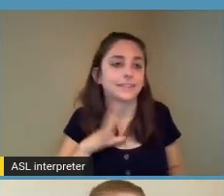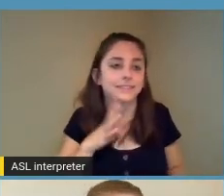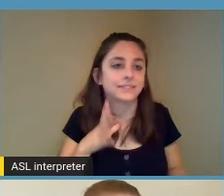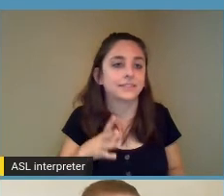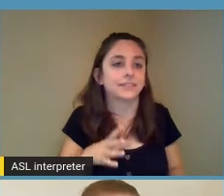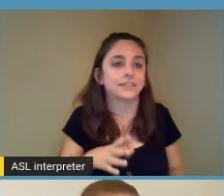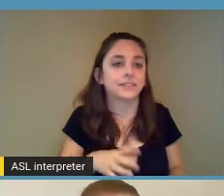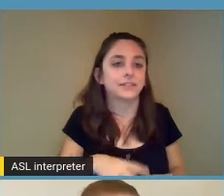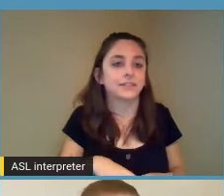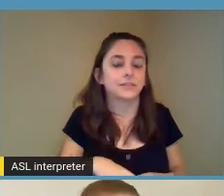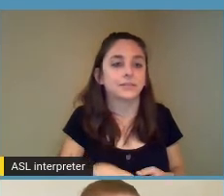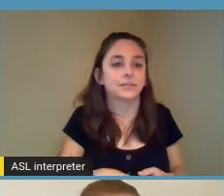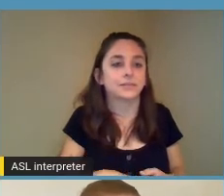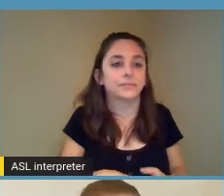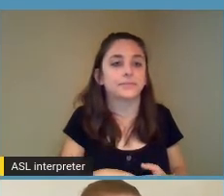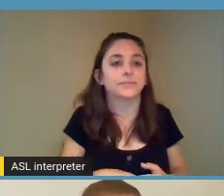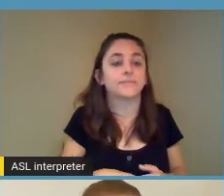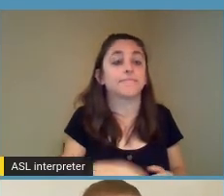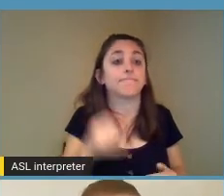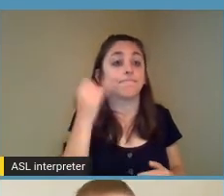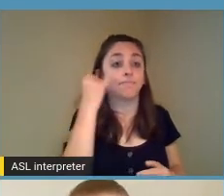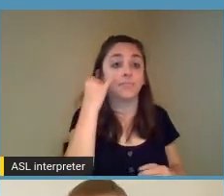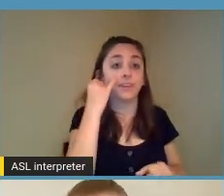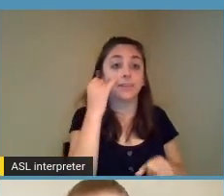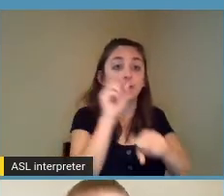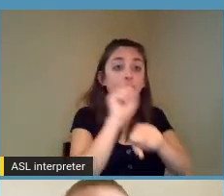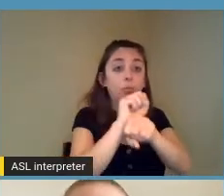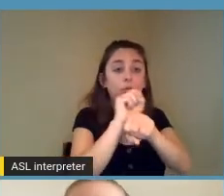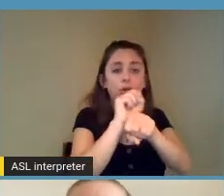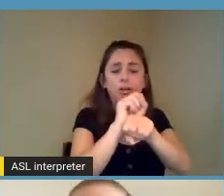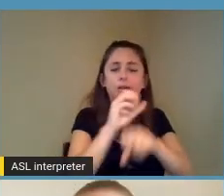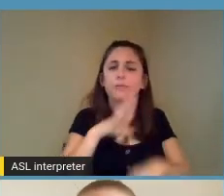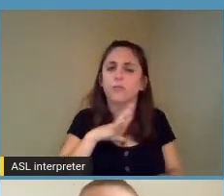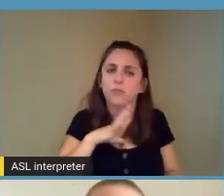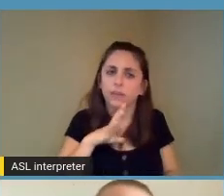what someone else says. If it is working for you that is fine. But those are some of the